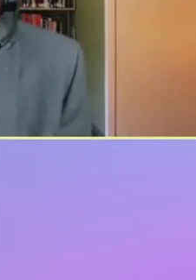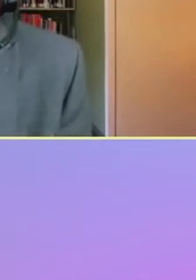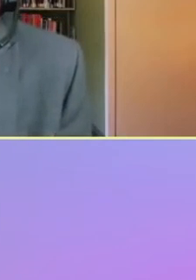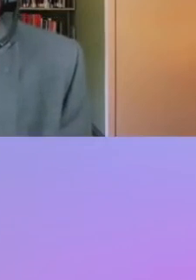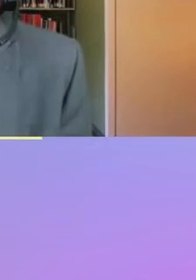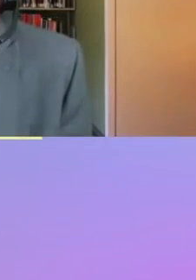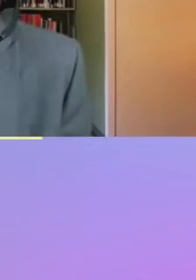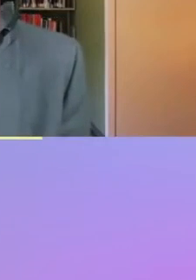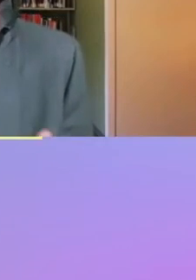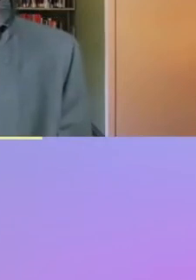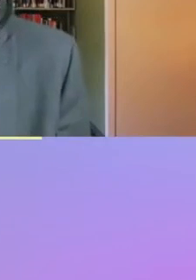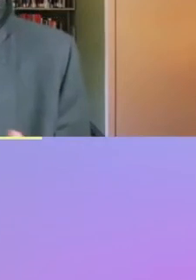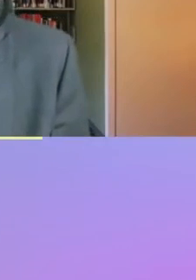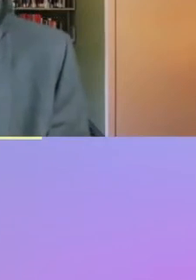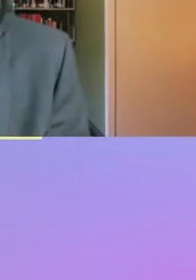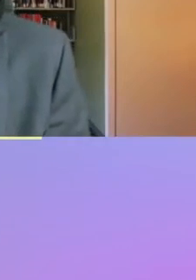need those people.. So yeah.